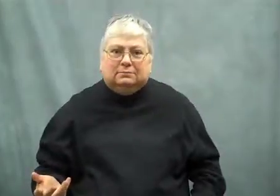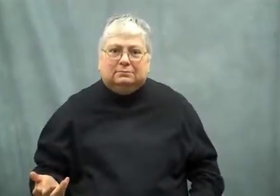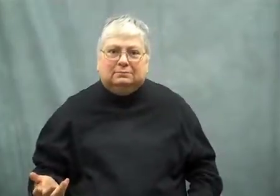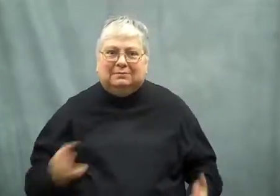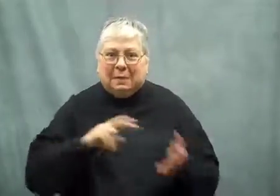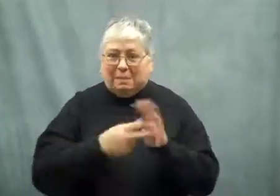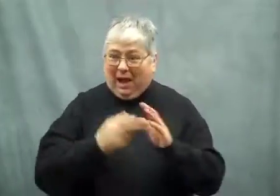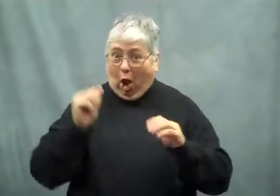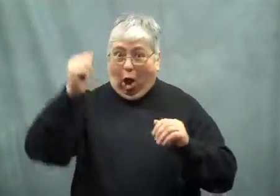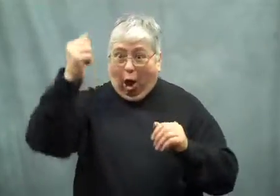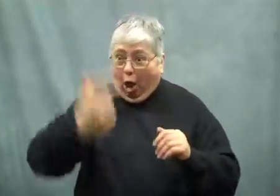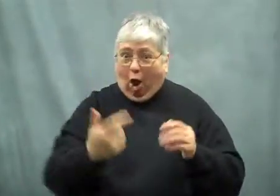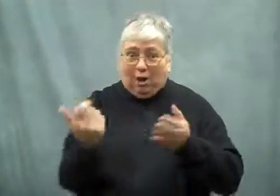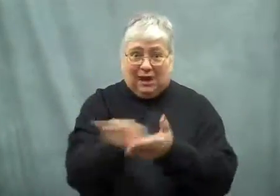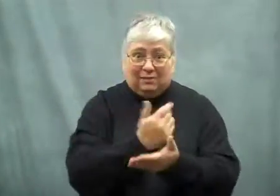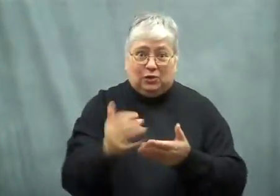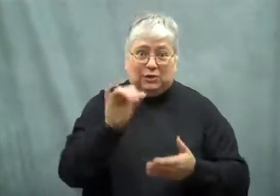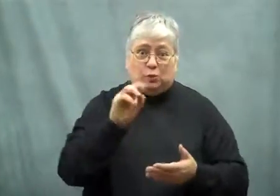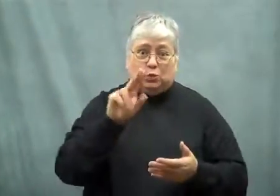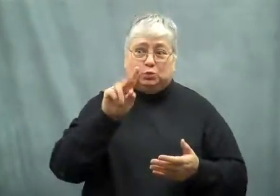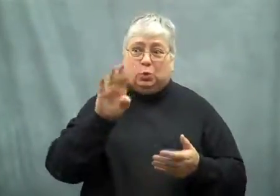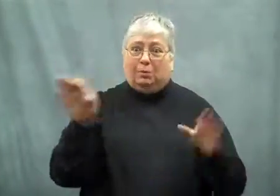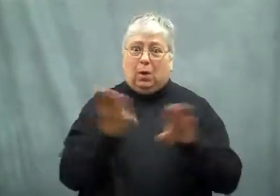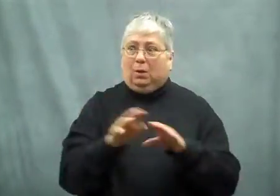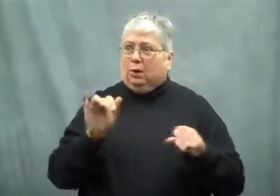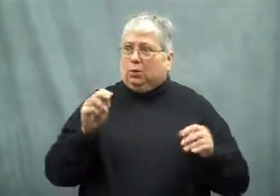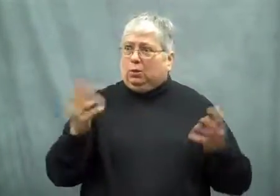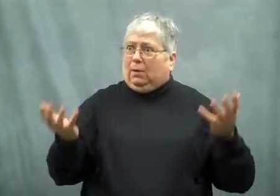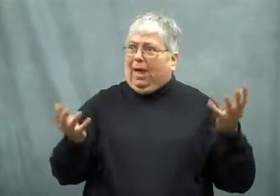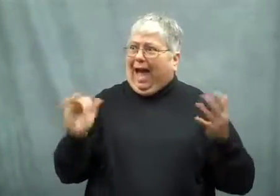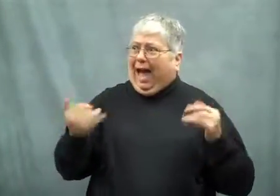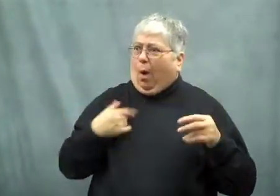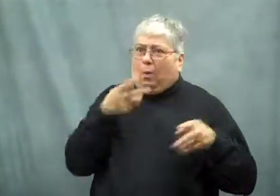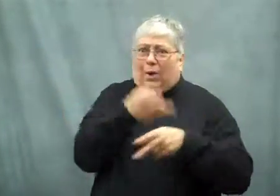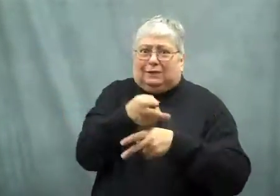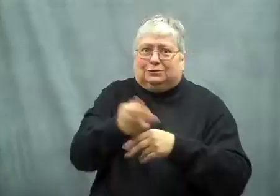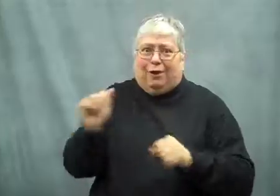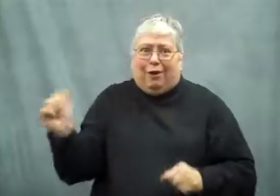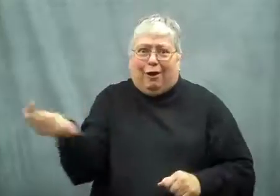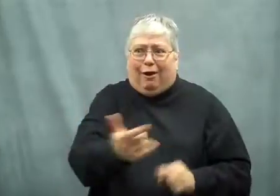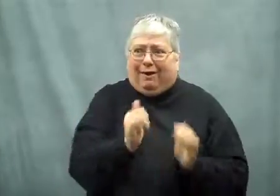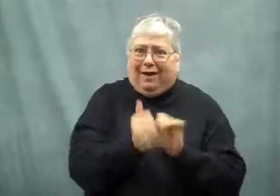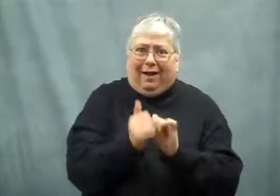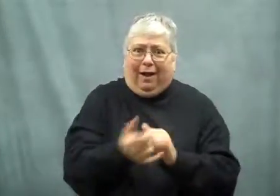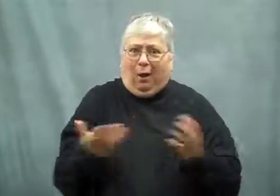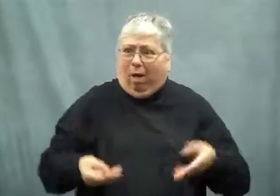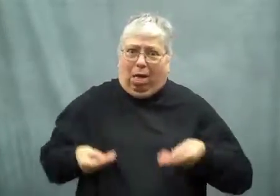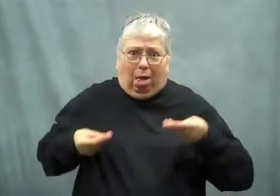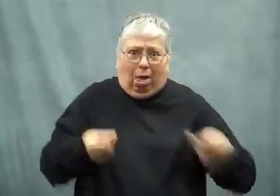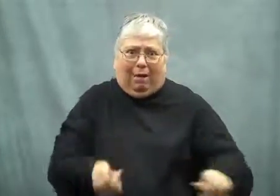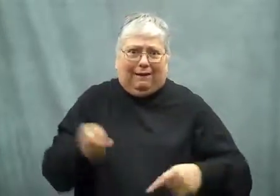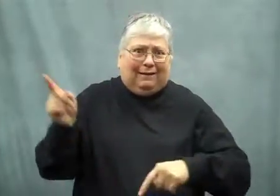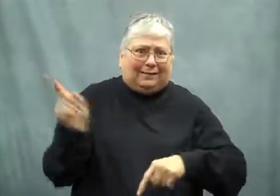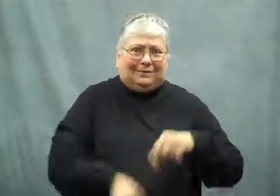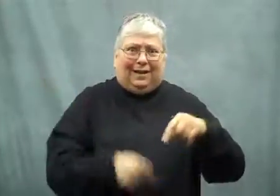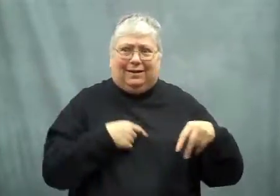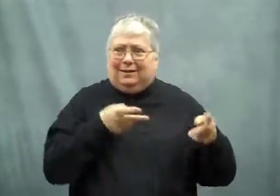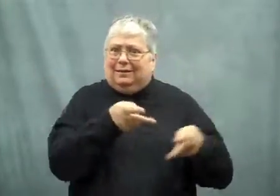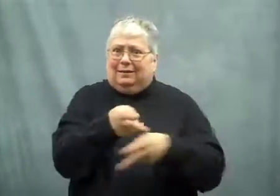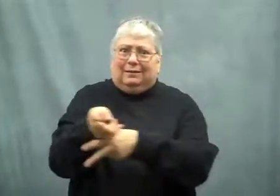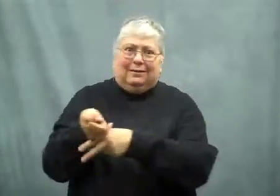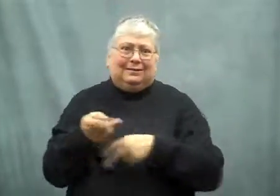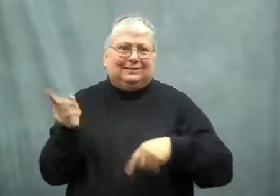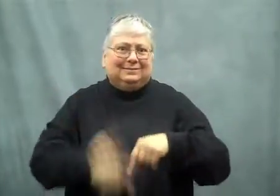Everything on YouTube would be shut down.